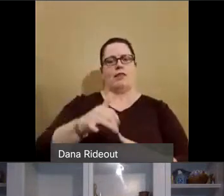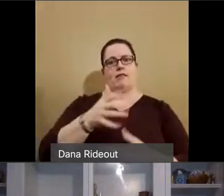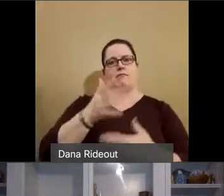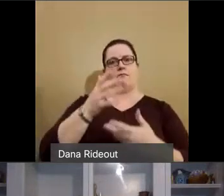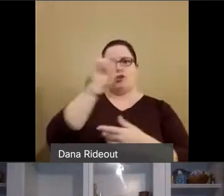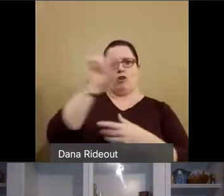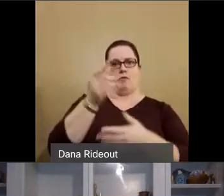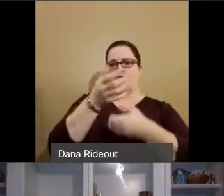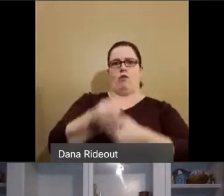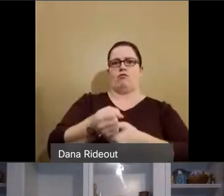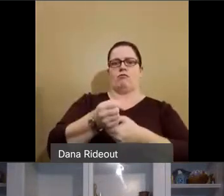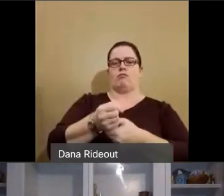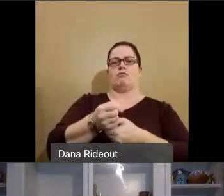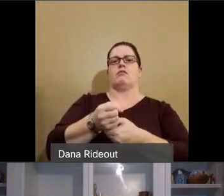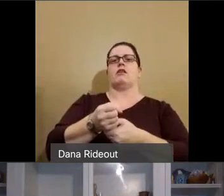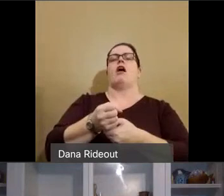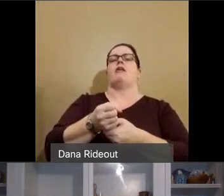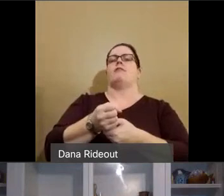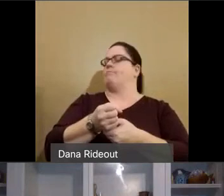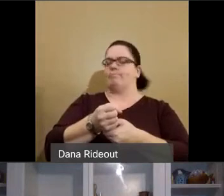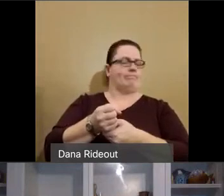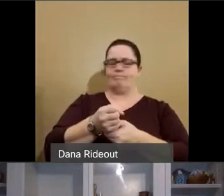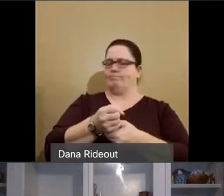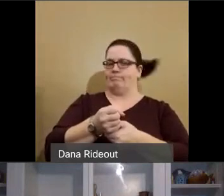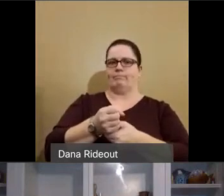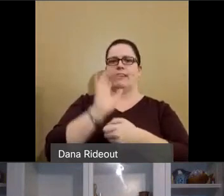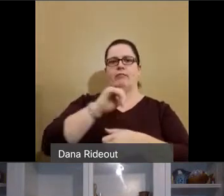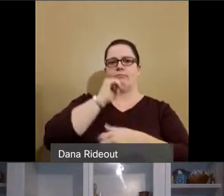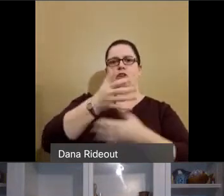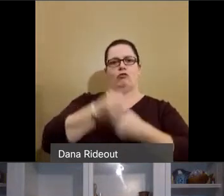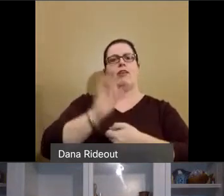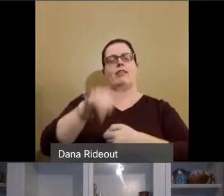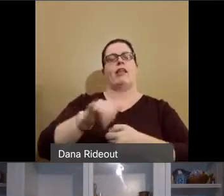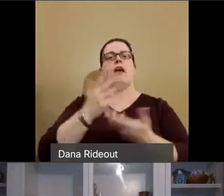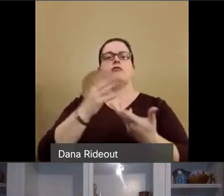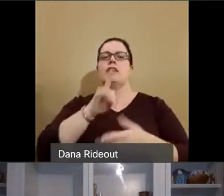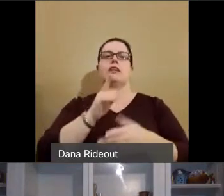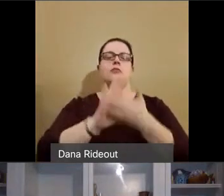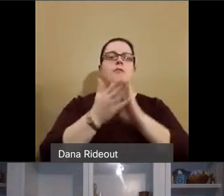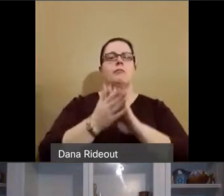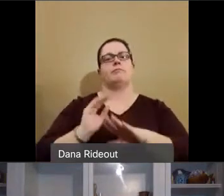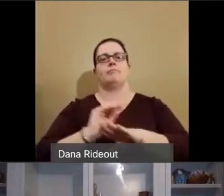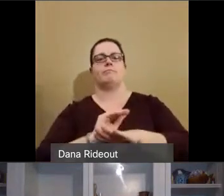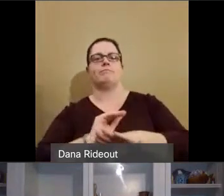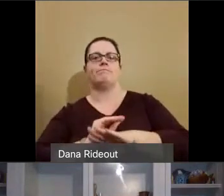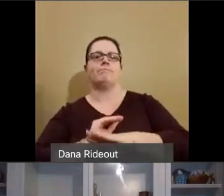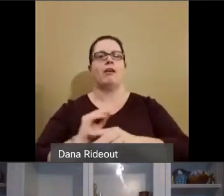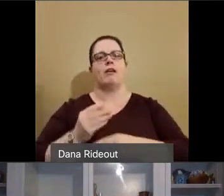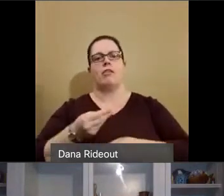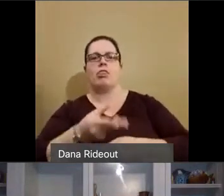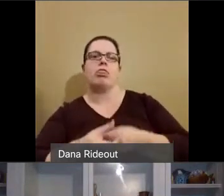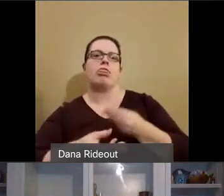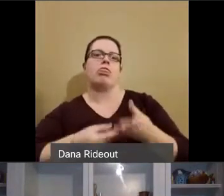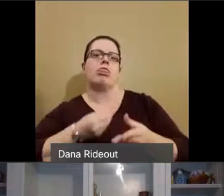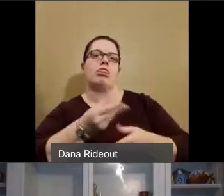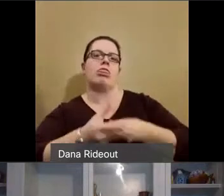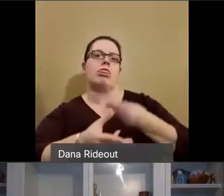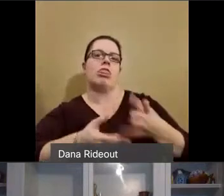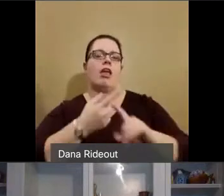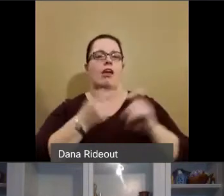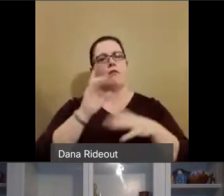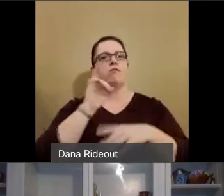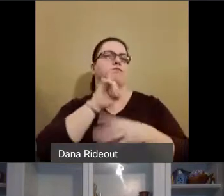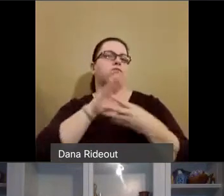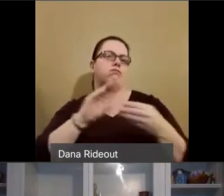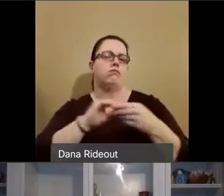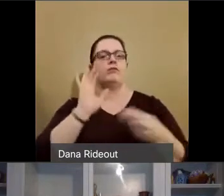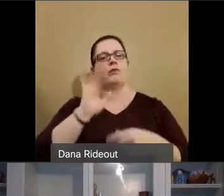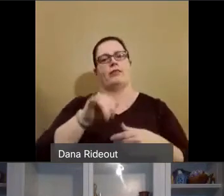Like, it's fed by narratives that people that benefit from that kind of discord and I think it predates the pandemic but we've seen an escalation of it. And in the same breath, though.